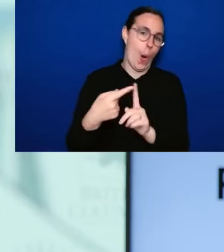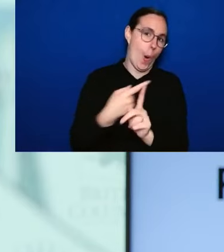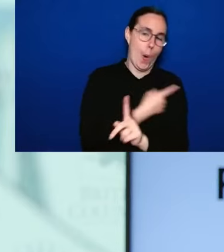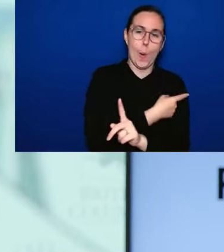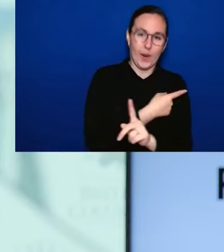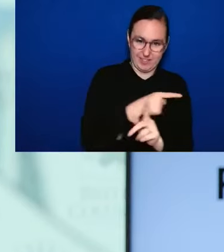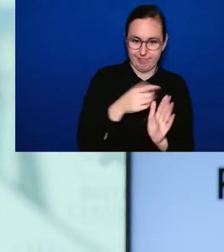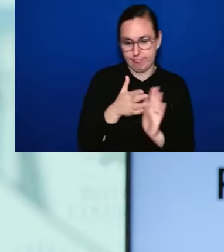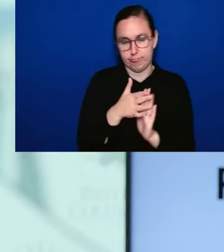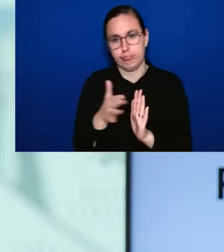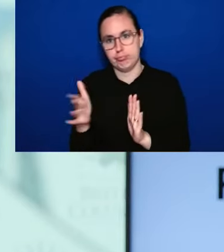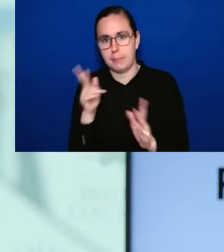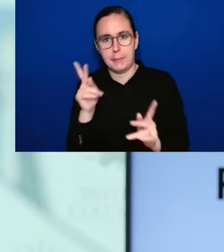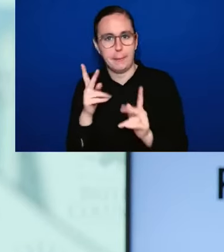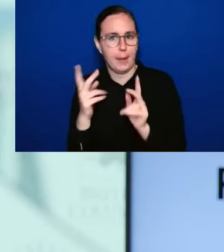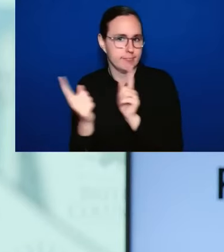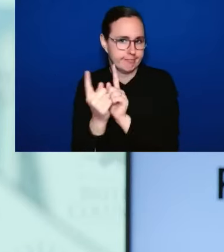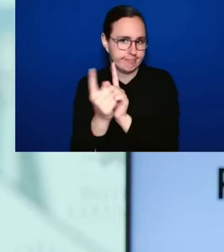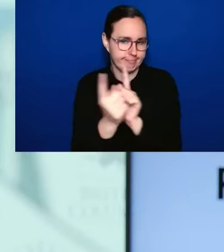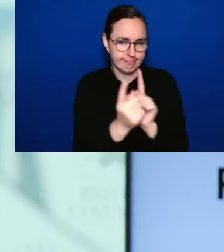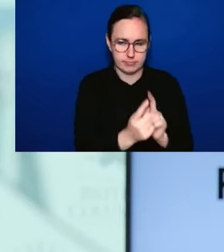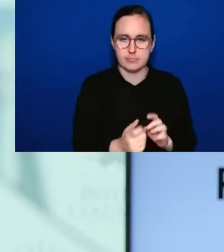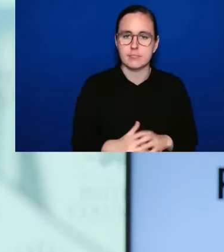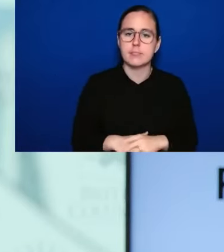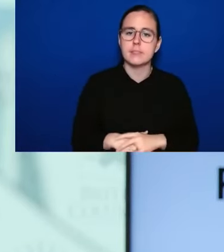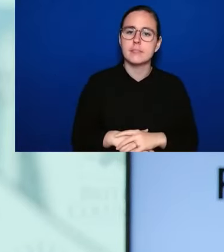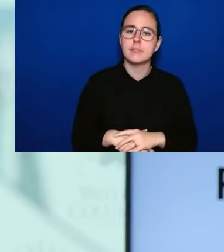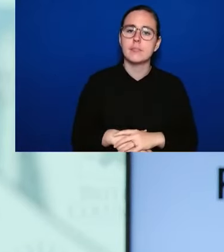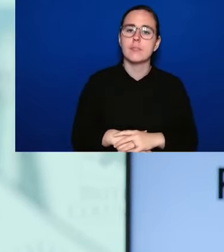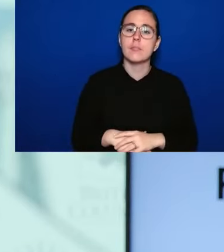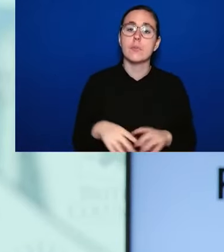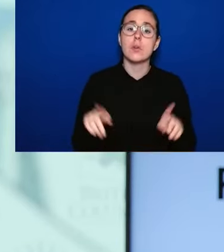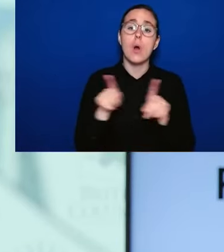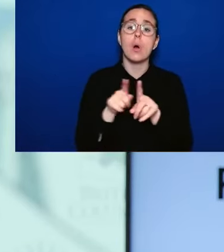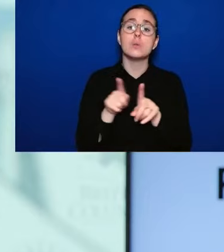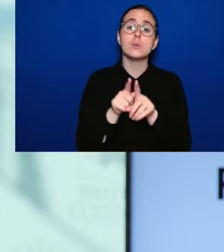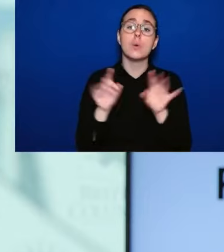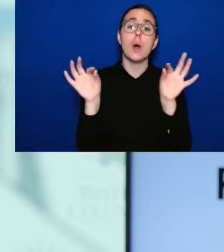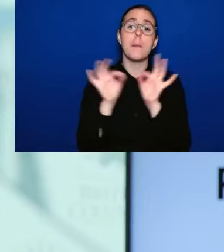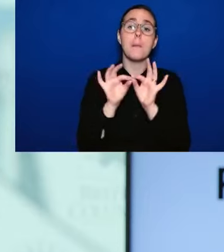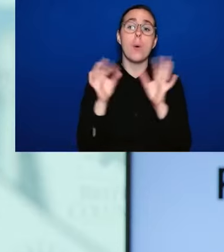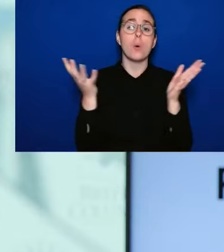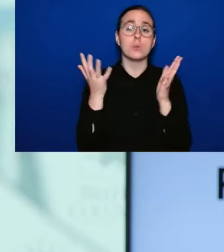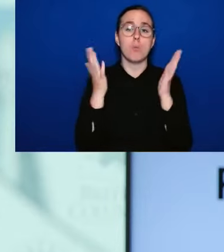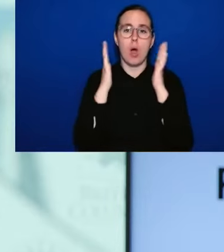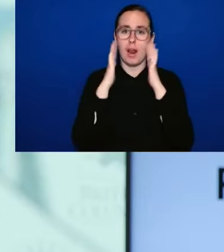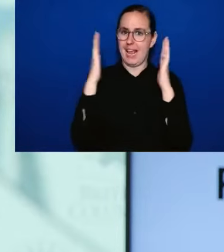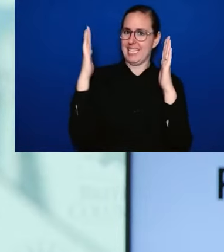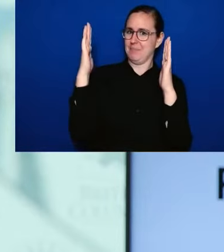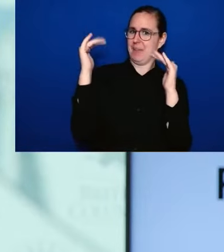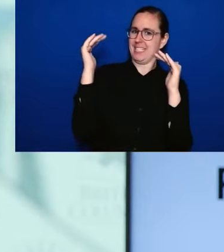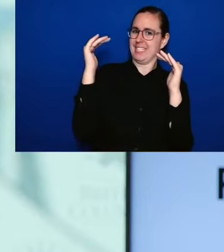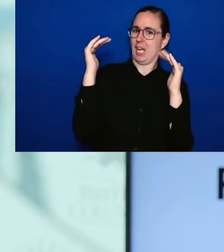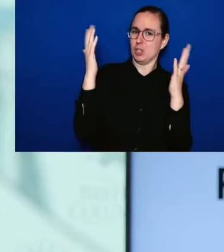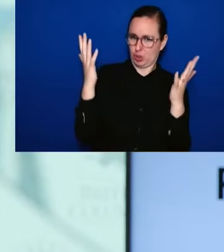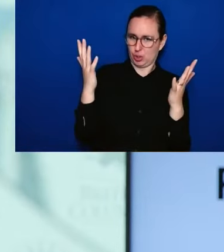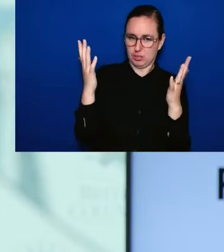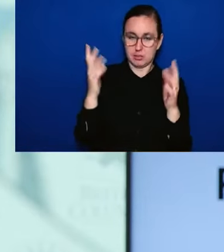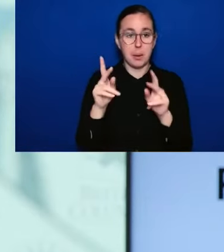expectation- as the number of people for example over seventy